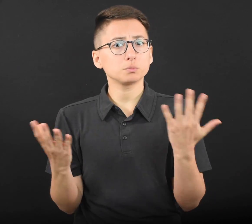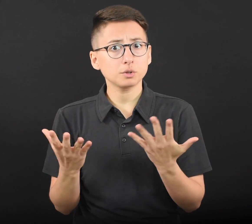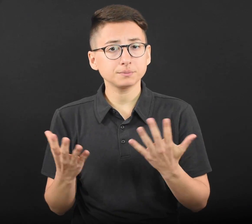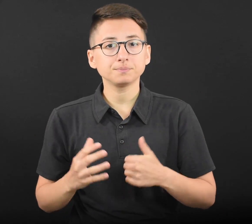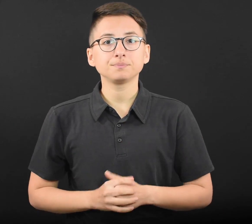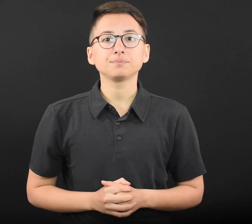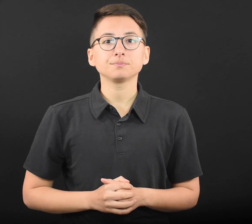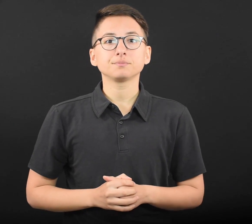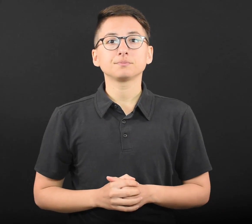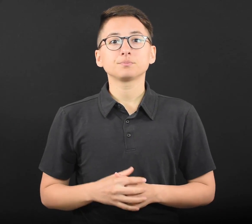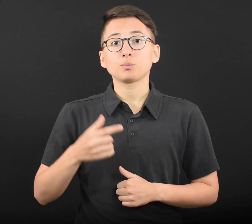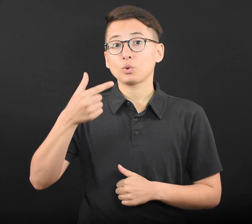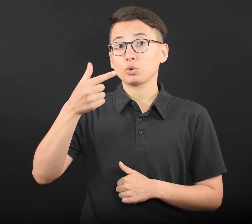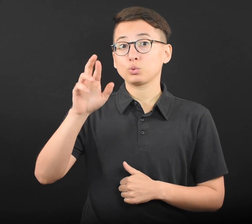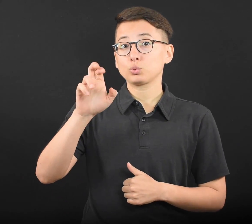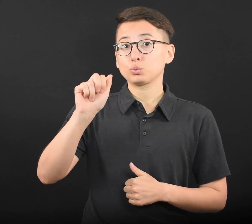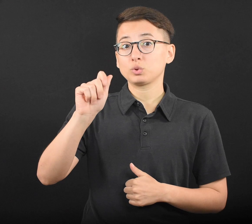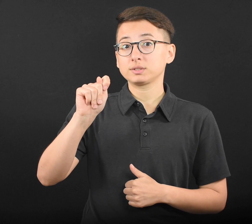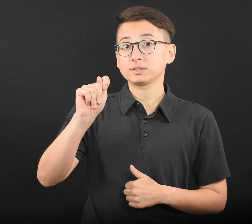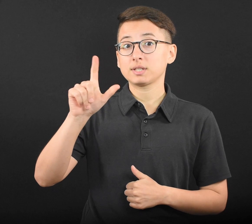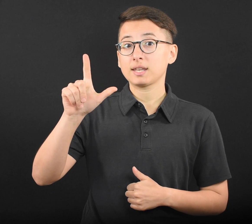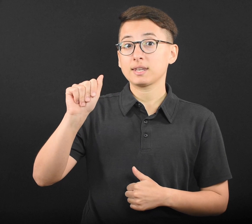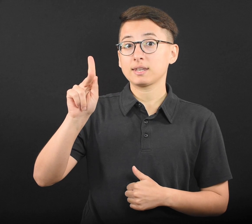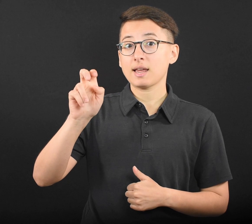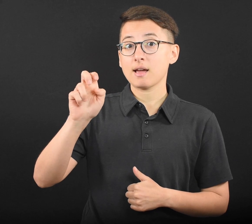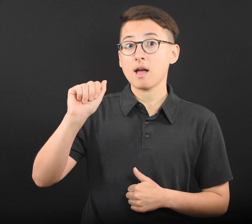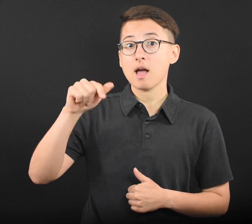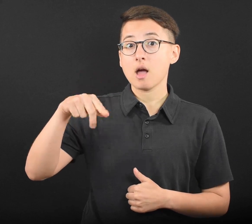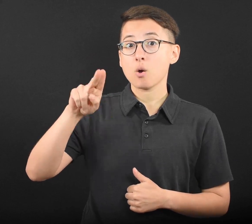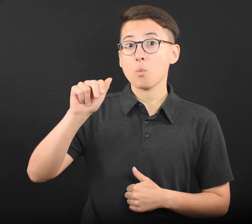Great Lakes Aquarium Pass ●